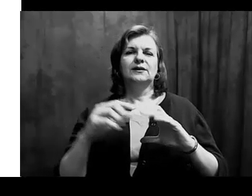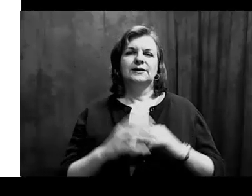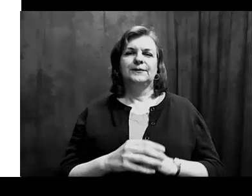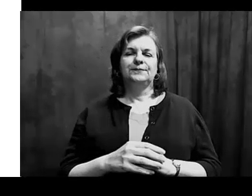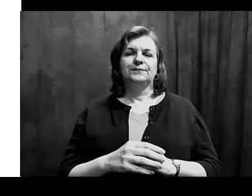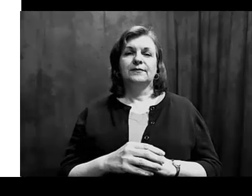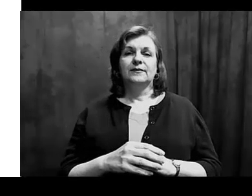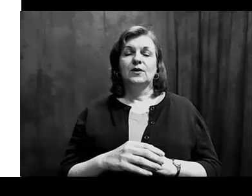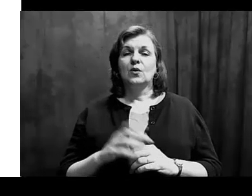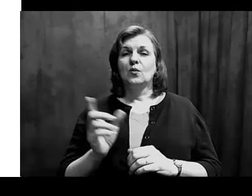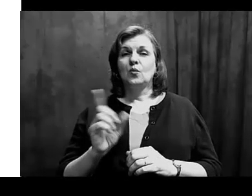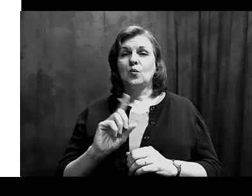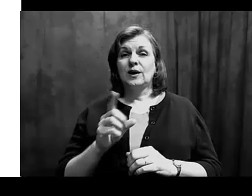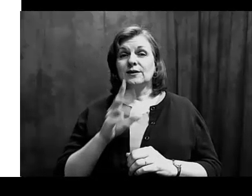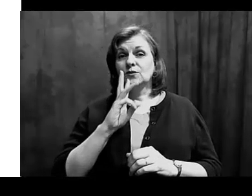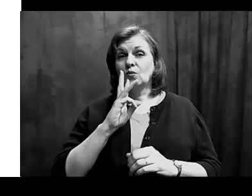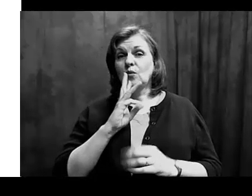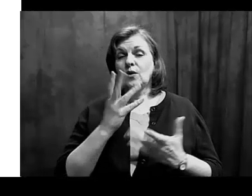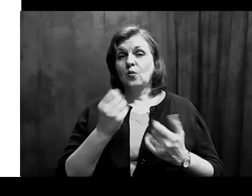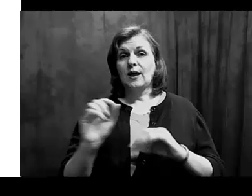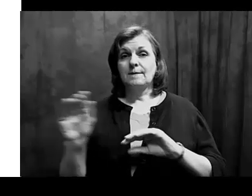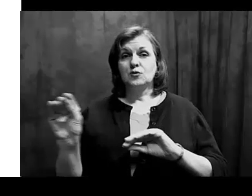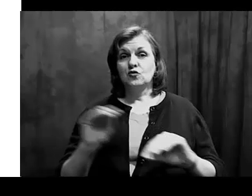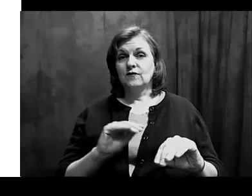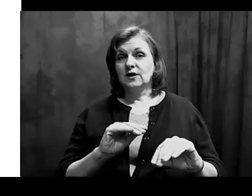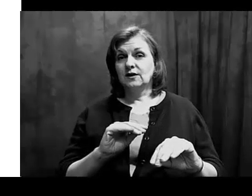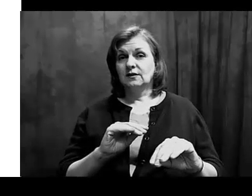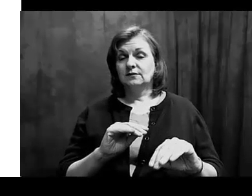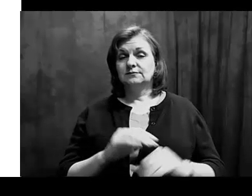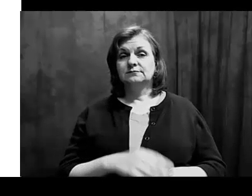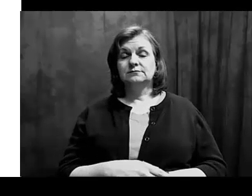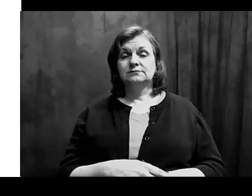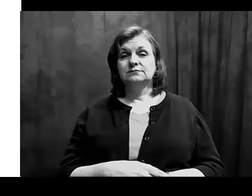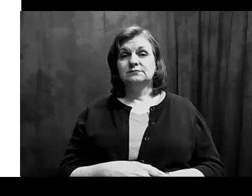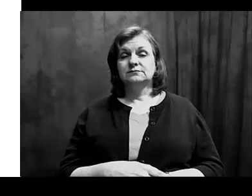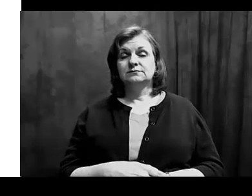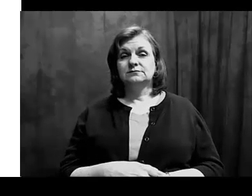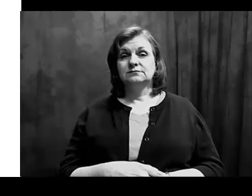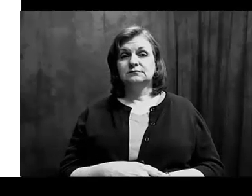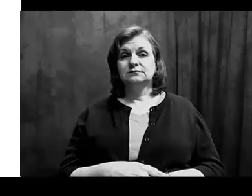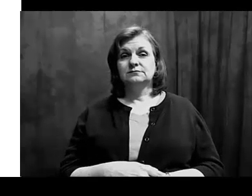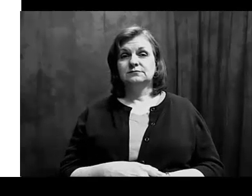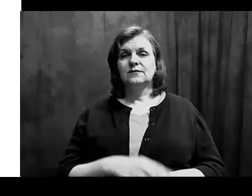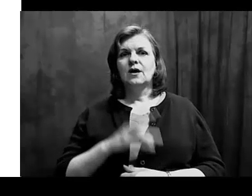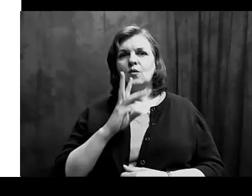what if I have it in a hypotonic solution? so this means that the solute concentration